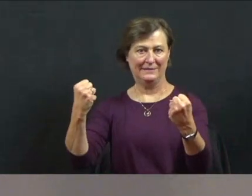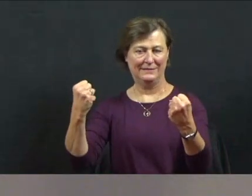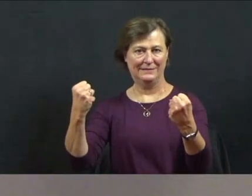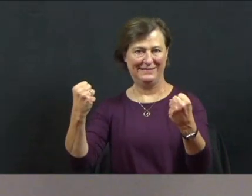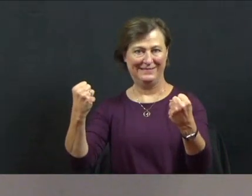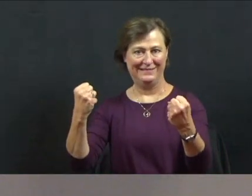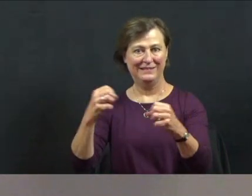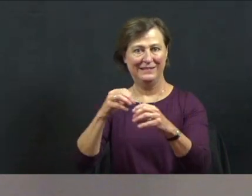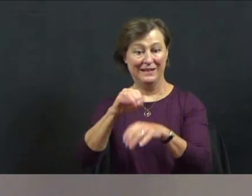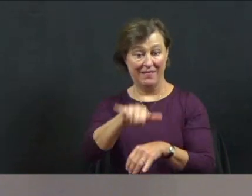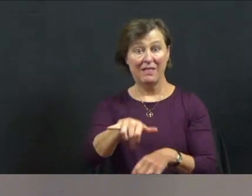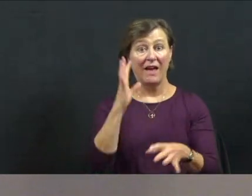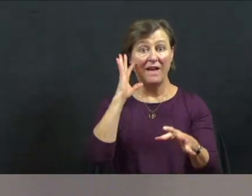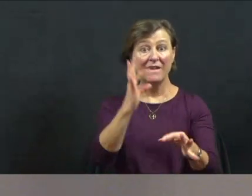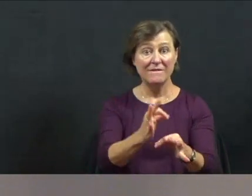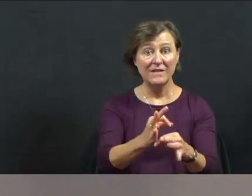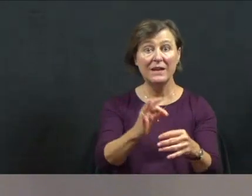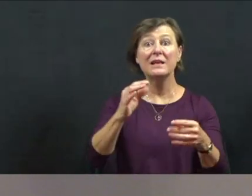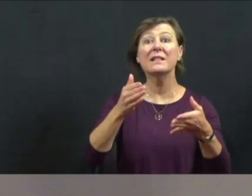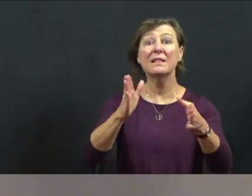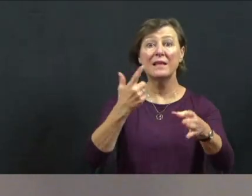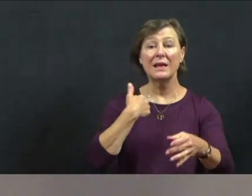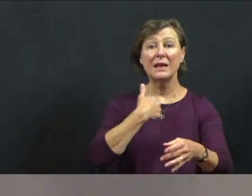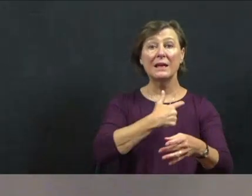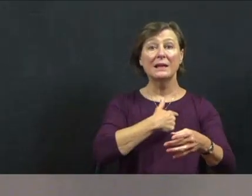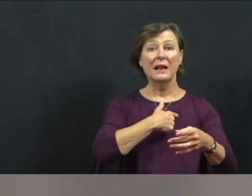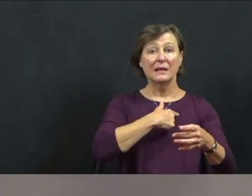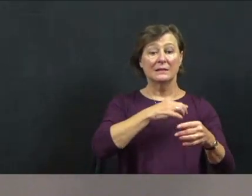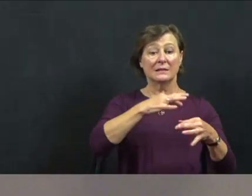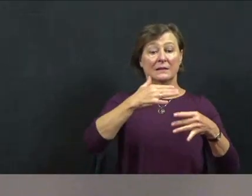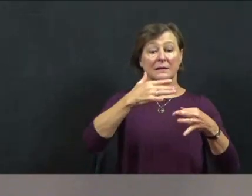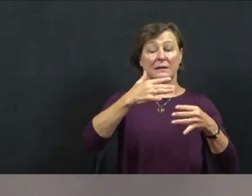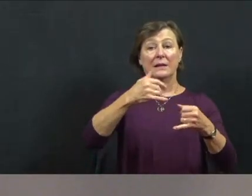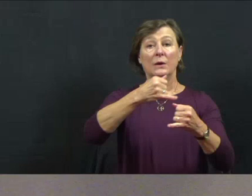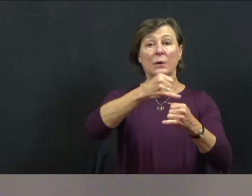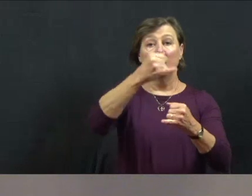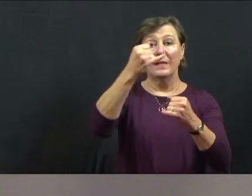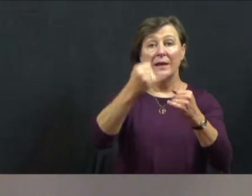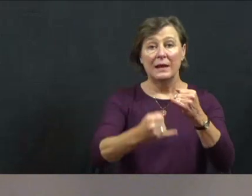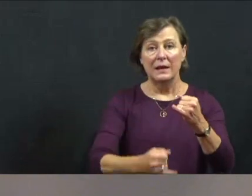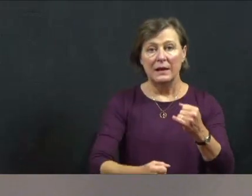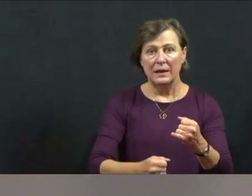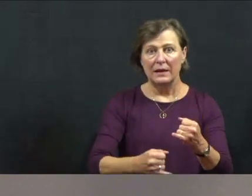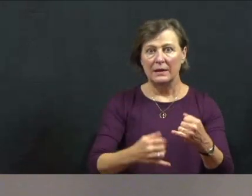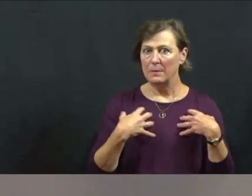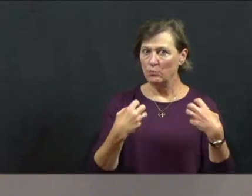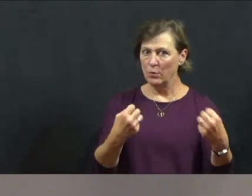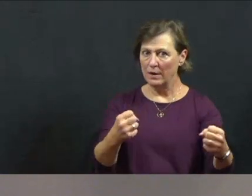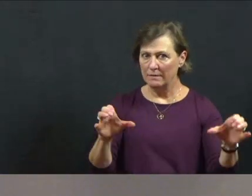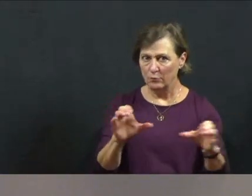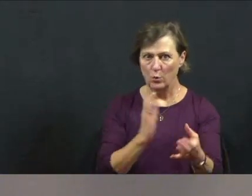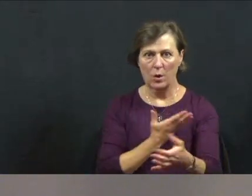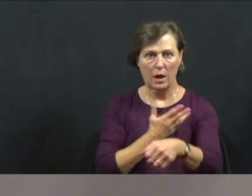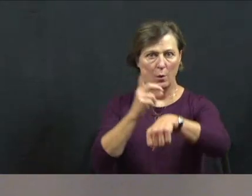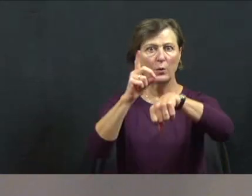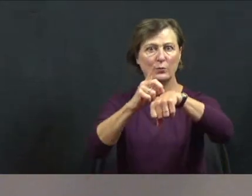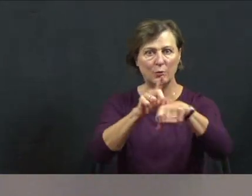let us, to the end, dare to do our duty as we understand it."